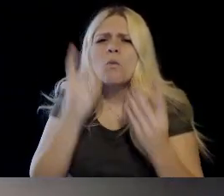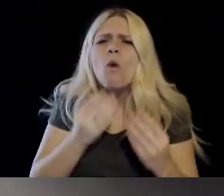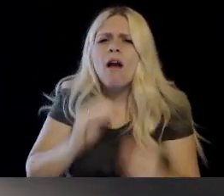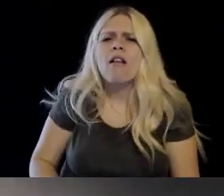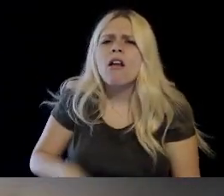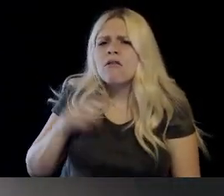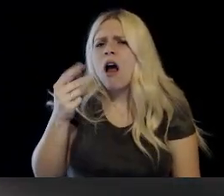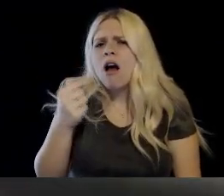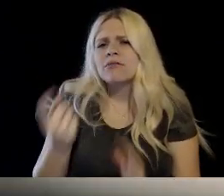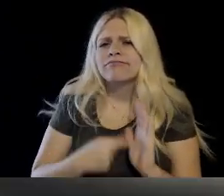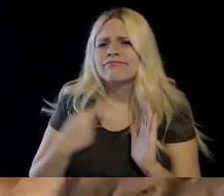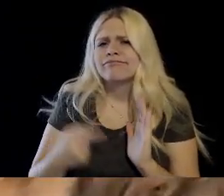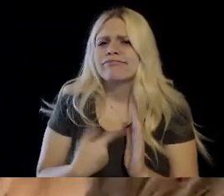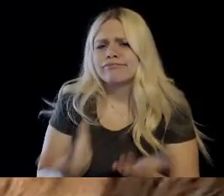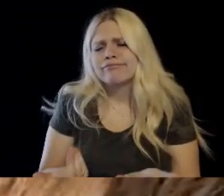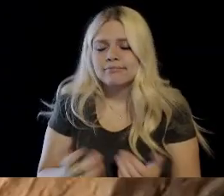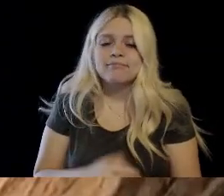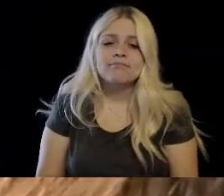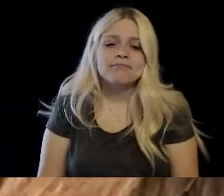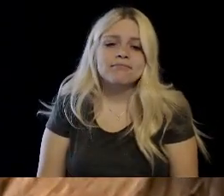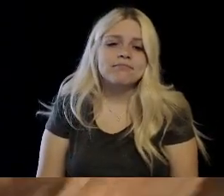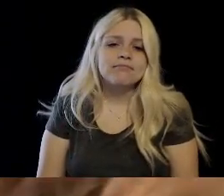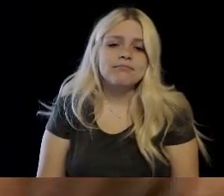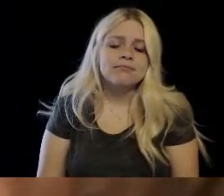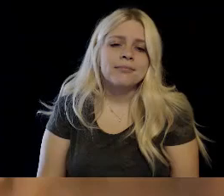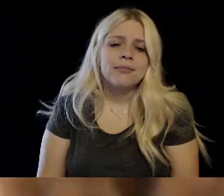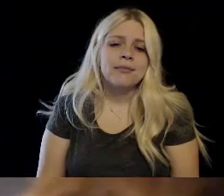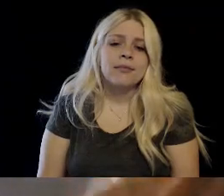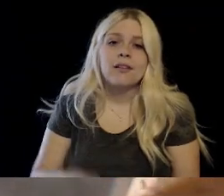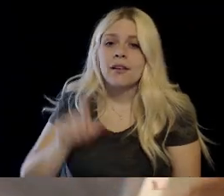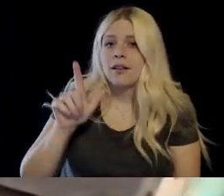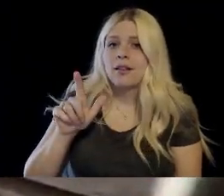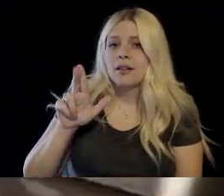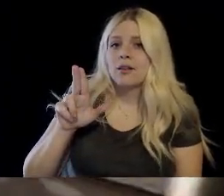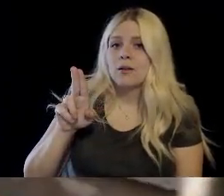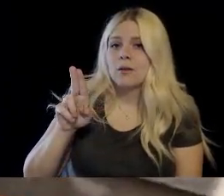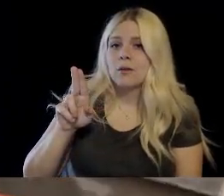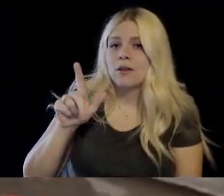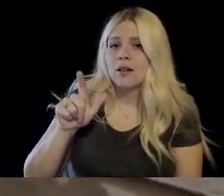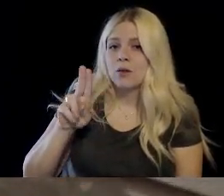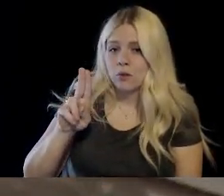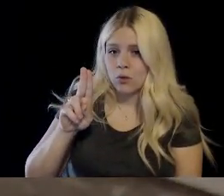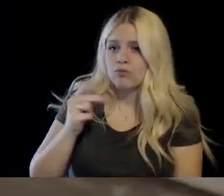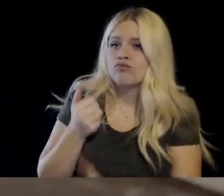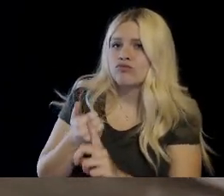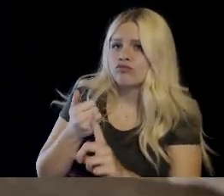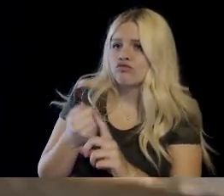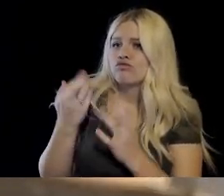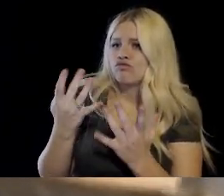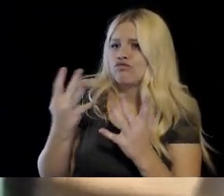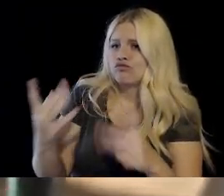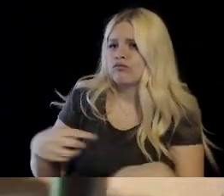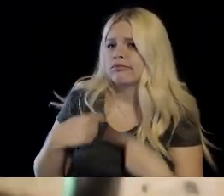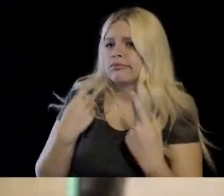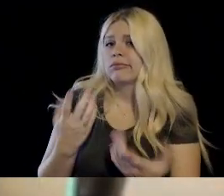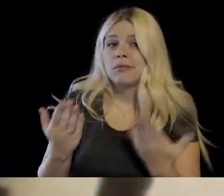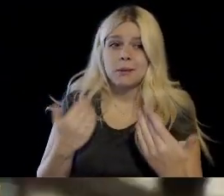Joanne: Koda, and then there's LouLou (is the third one behind). She's waiting out. Maybe there's more snacks if you just wait longer.